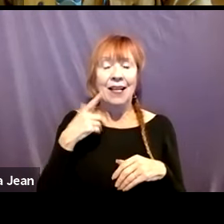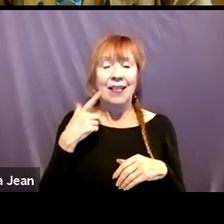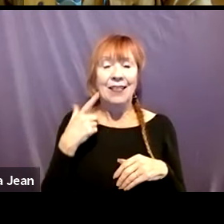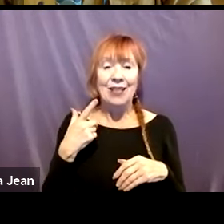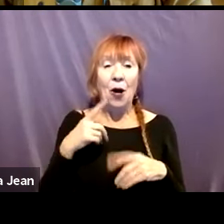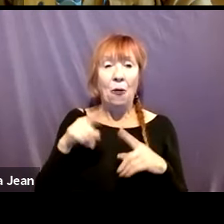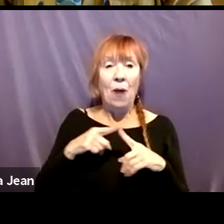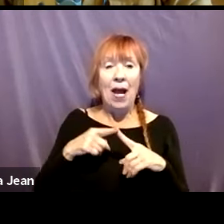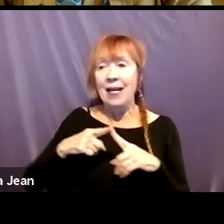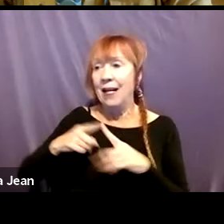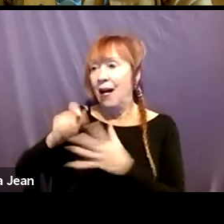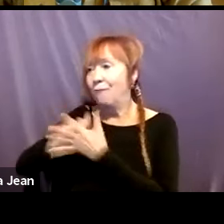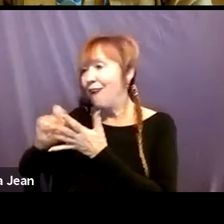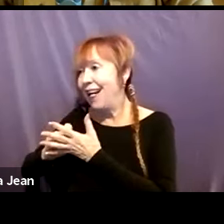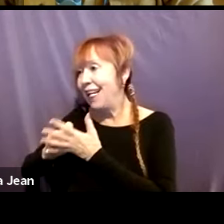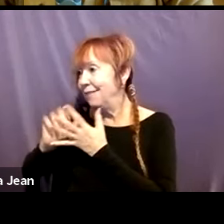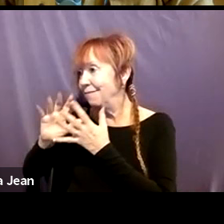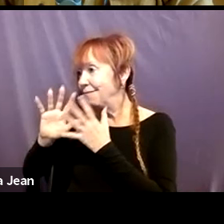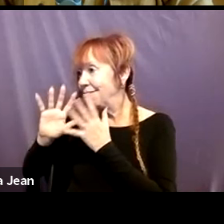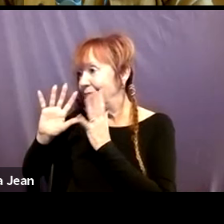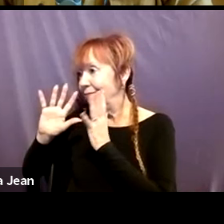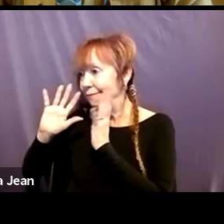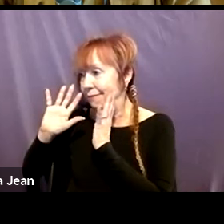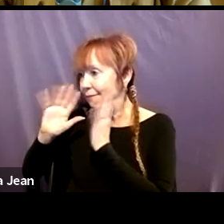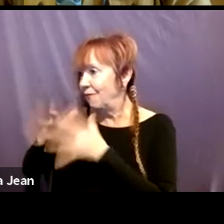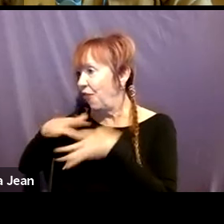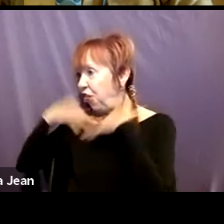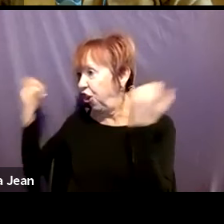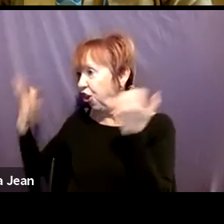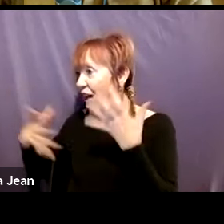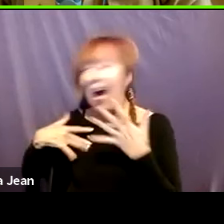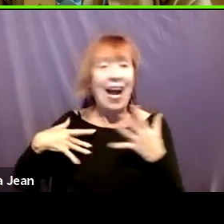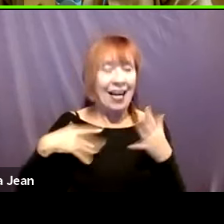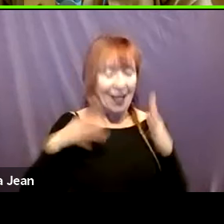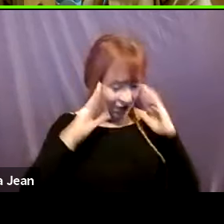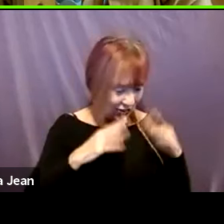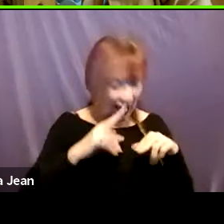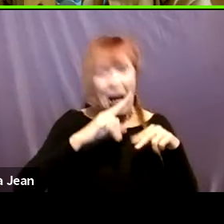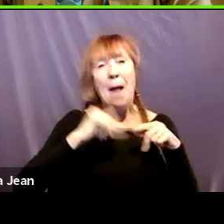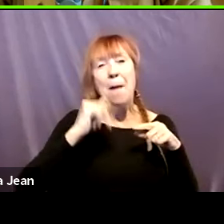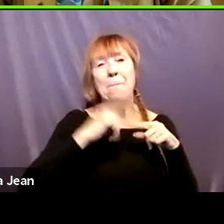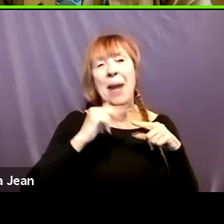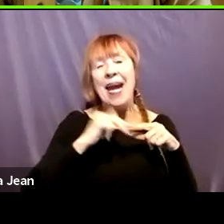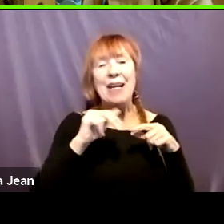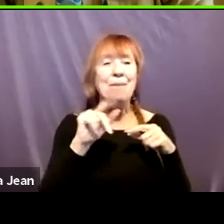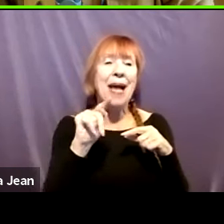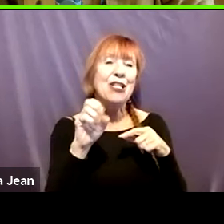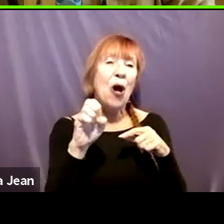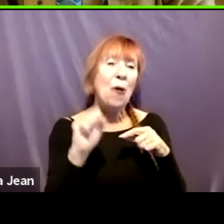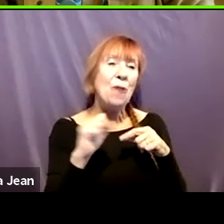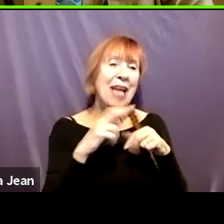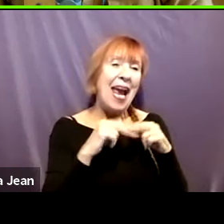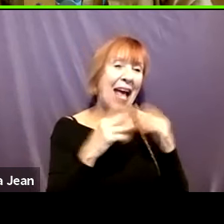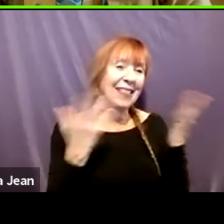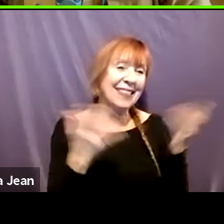I do my toenails, my nails, so yeah. Nice. Nice, right on. Hey, Jeffrey, how about you?